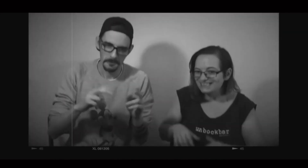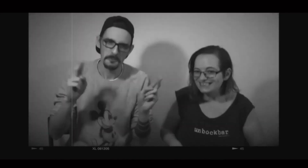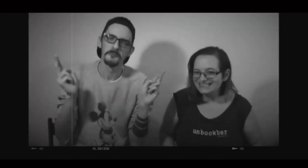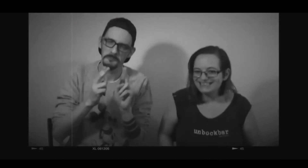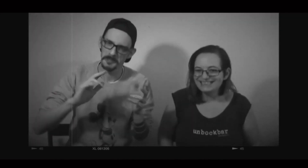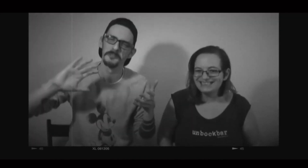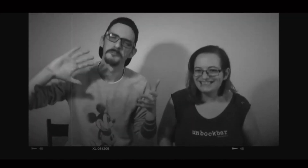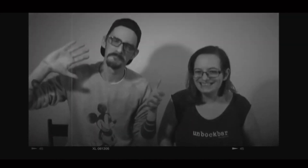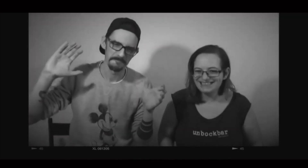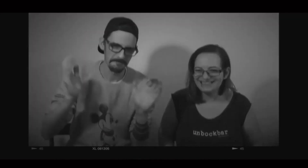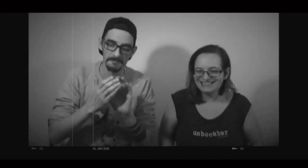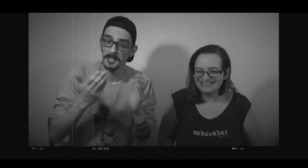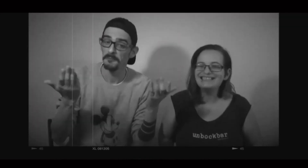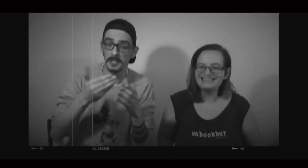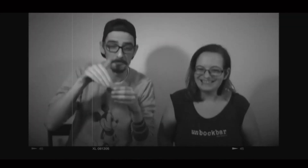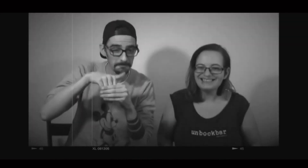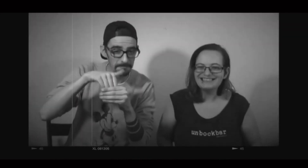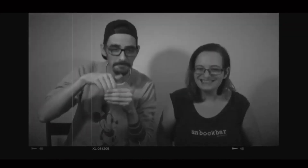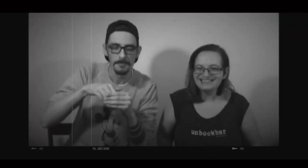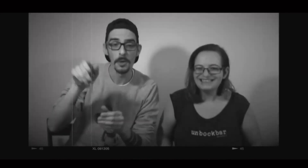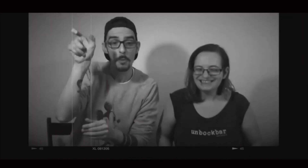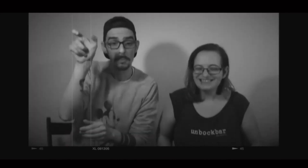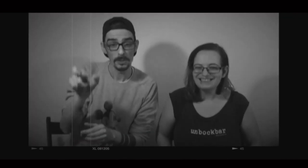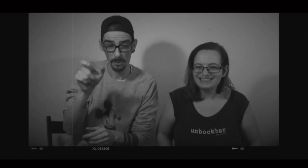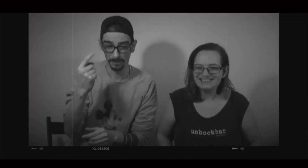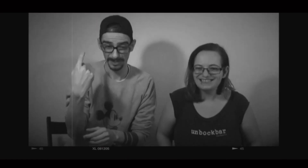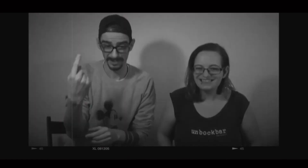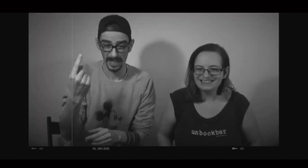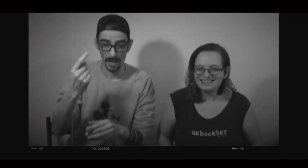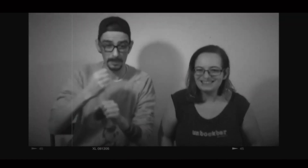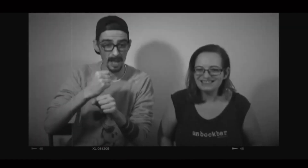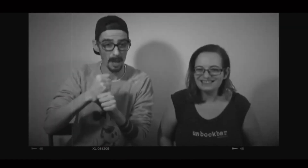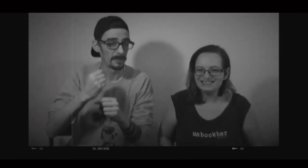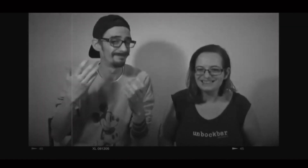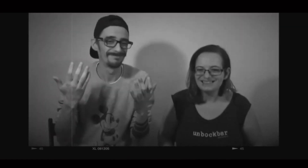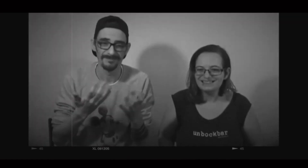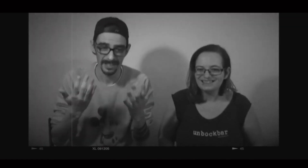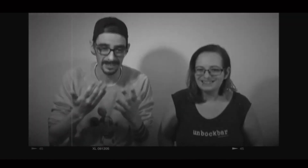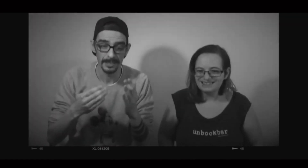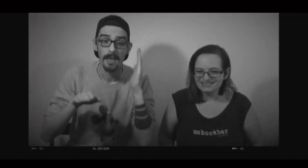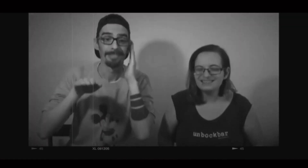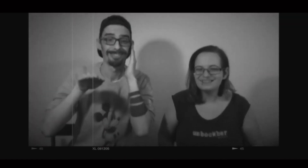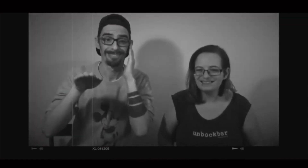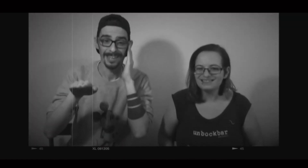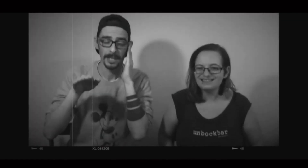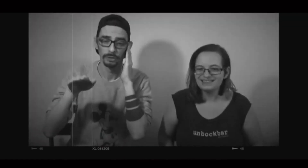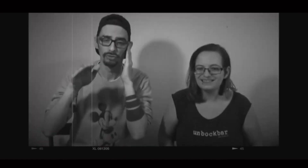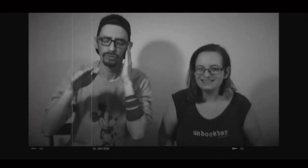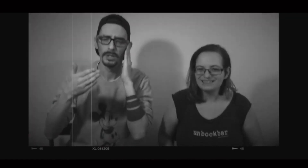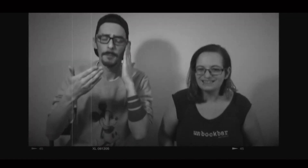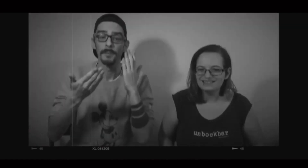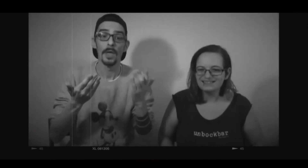I will give you a brief overview. It's about a man who works as a music DJ